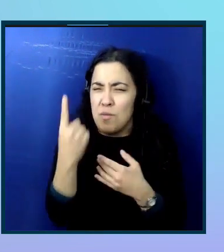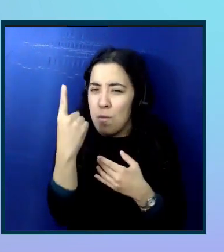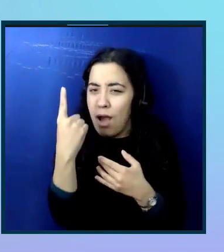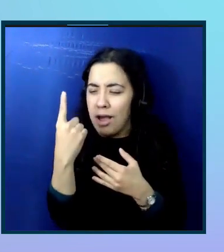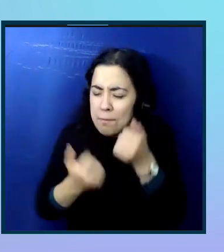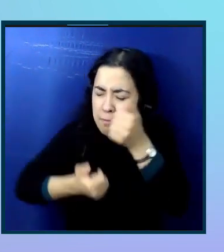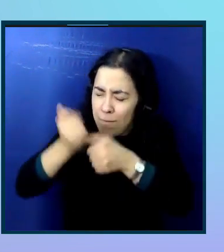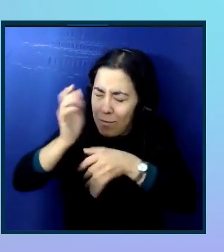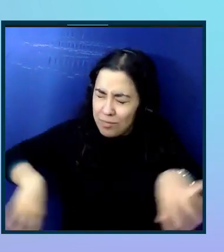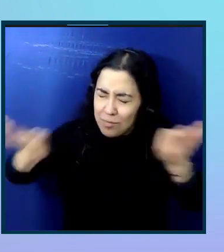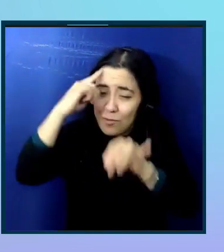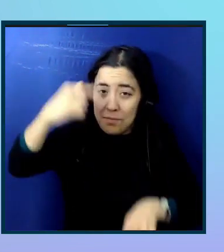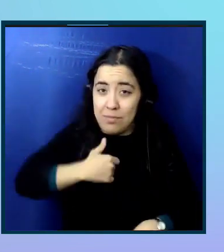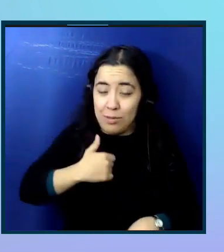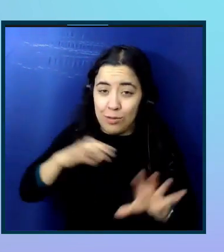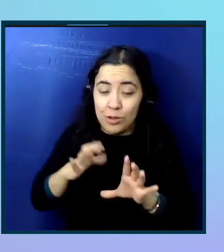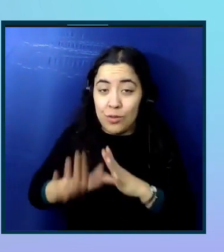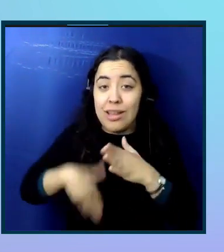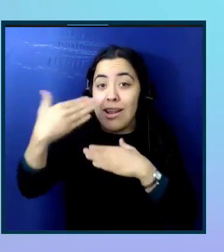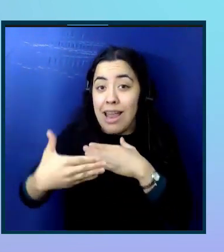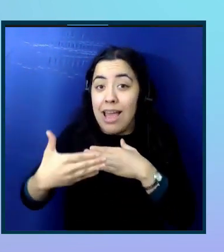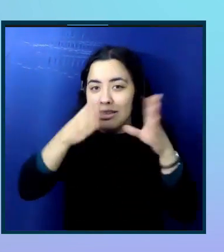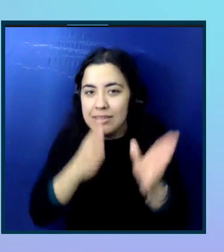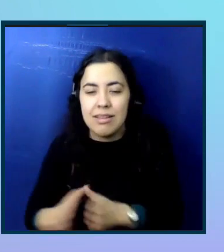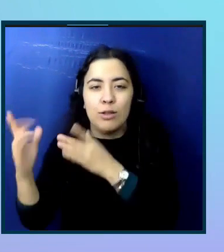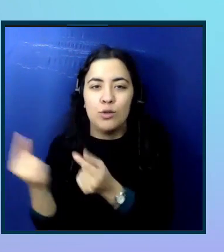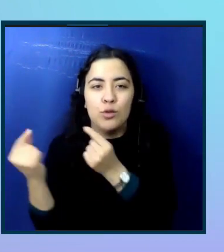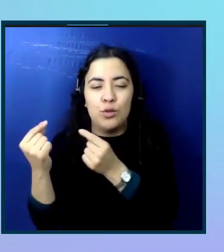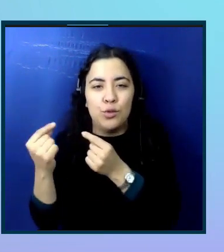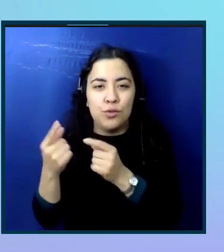Because it is such a powerful conversation.